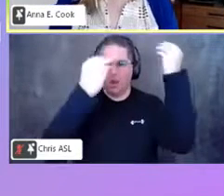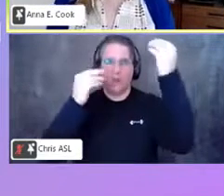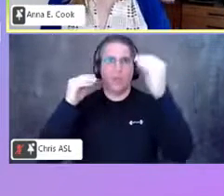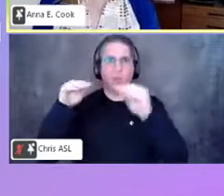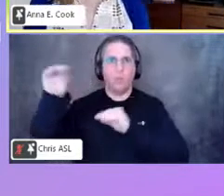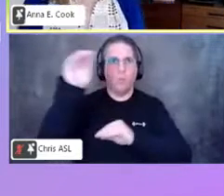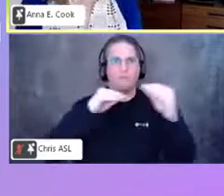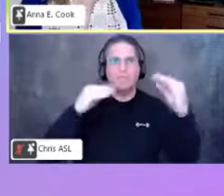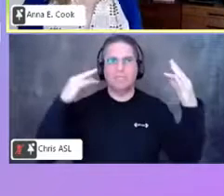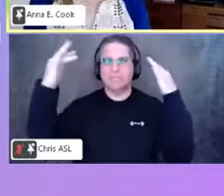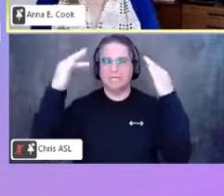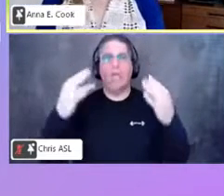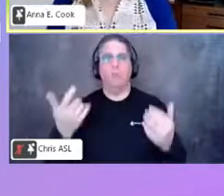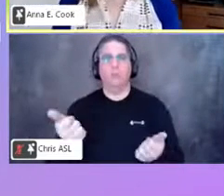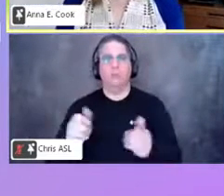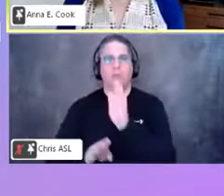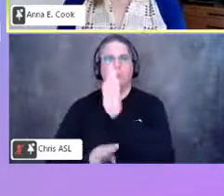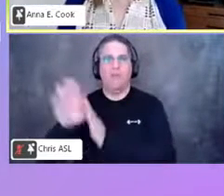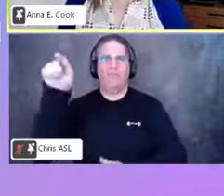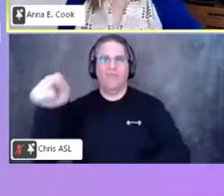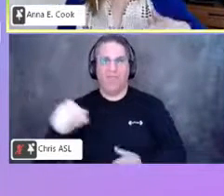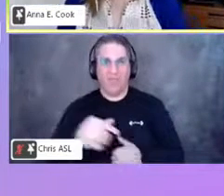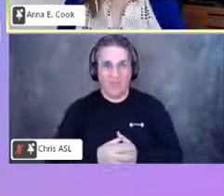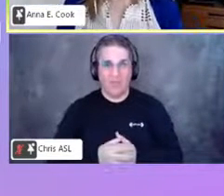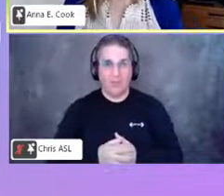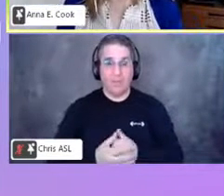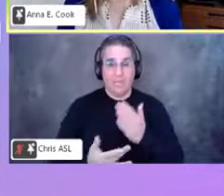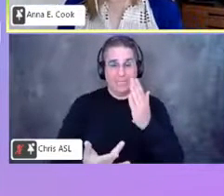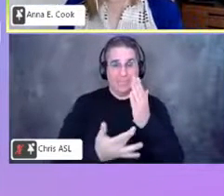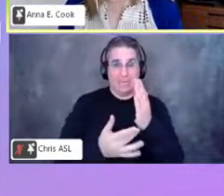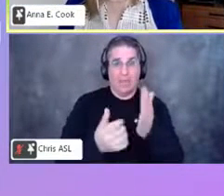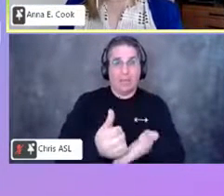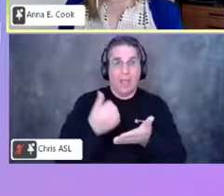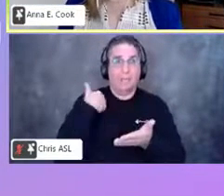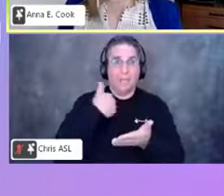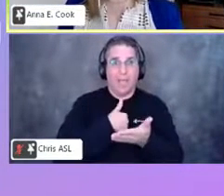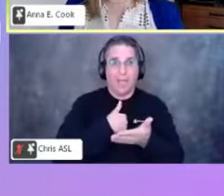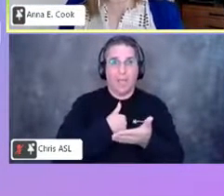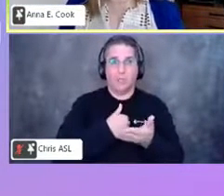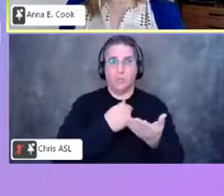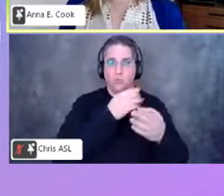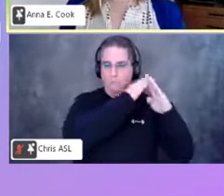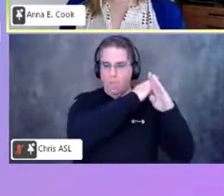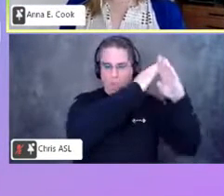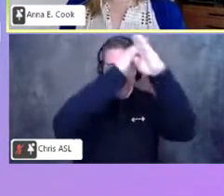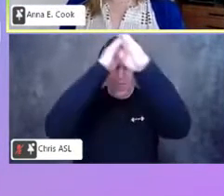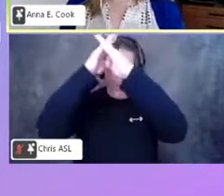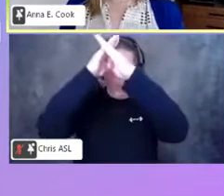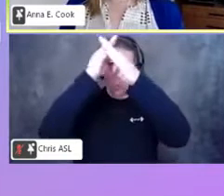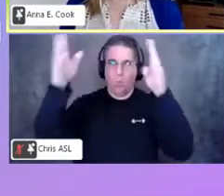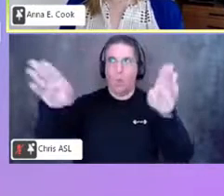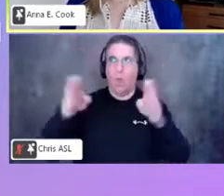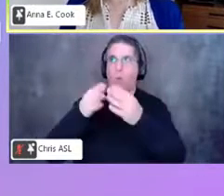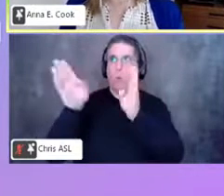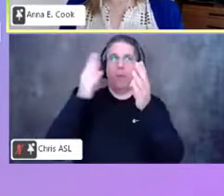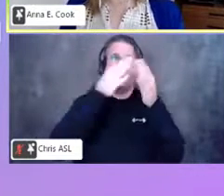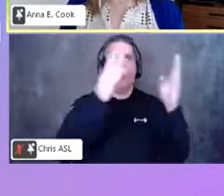technology can help people tune in and tune out as needed at that moment responding to shifting